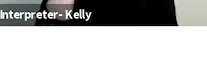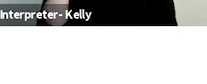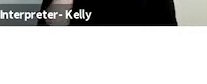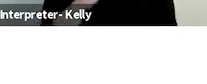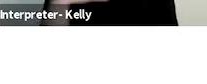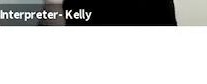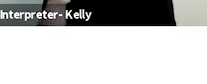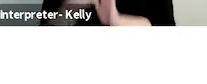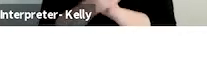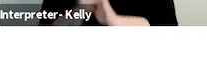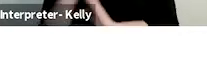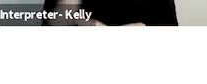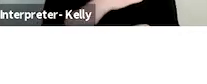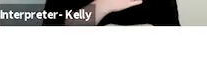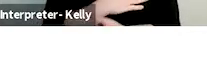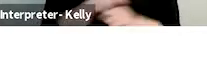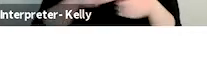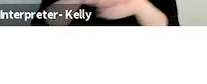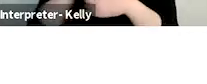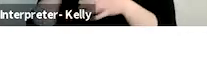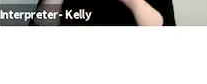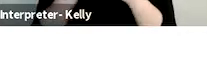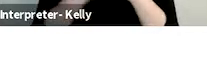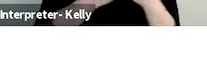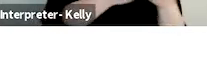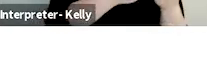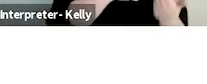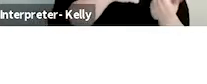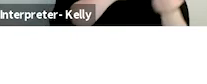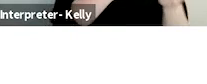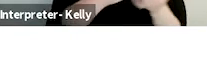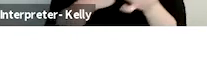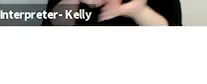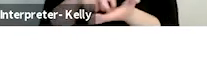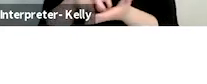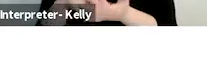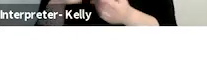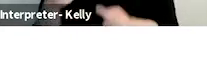have things they're better at, things they might struggle with, things they need assistance with